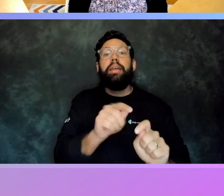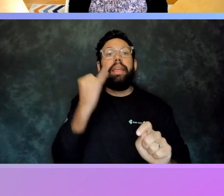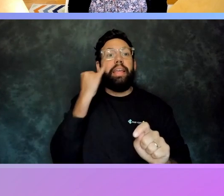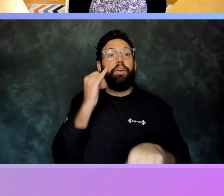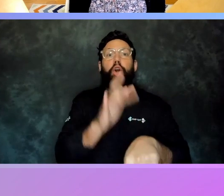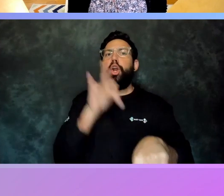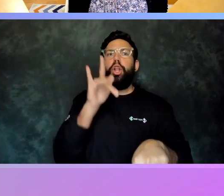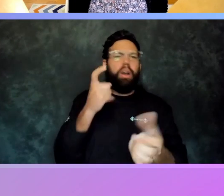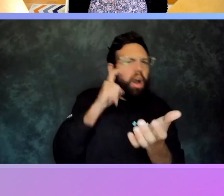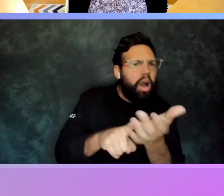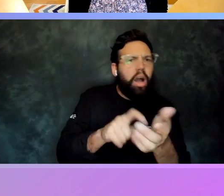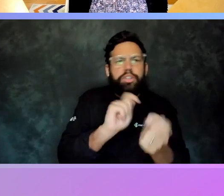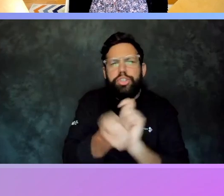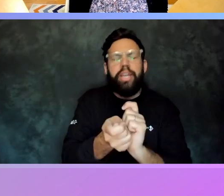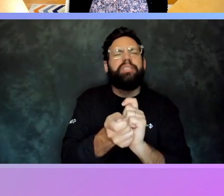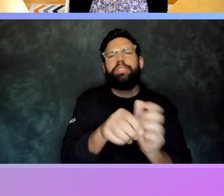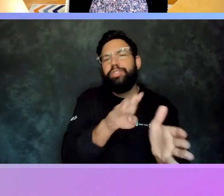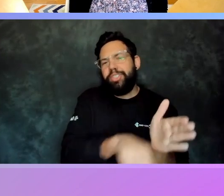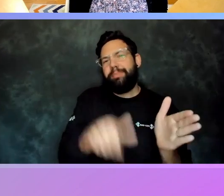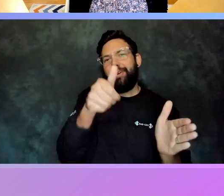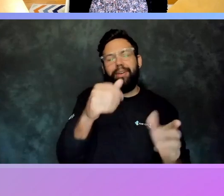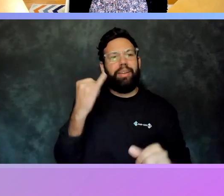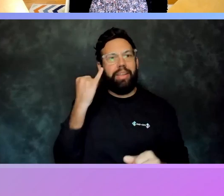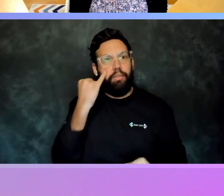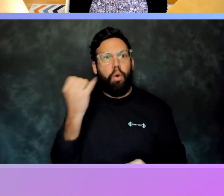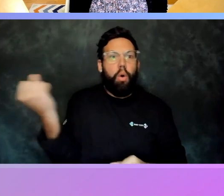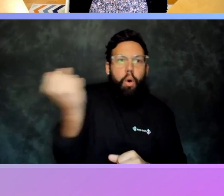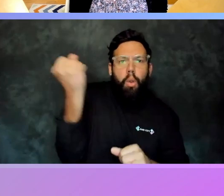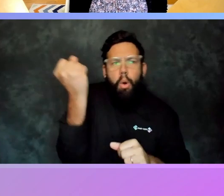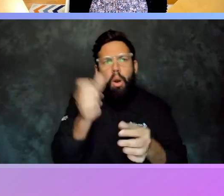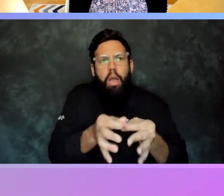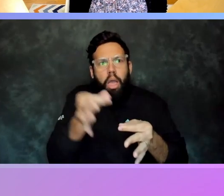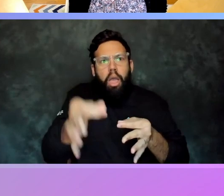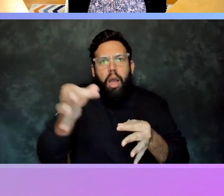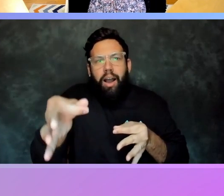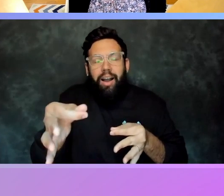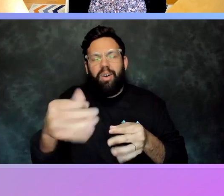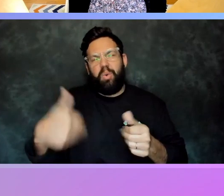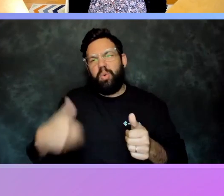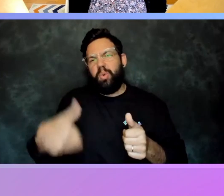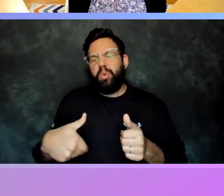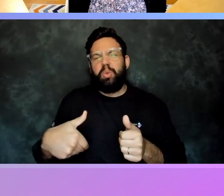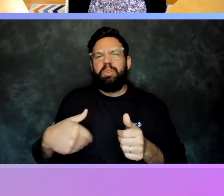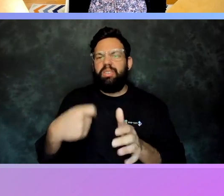failures when checked. Let that sink in for a minute, using an automated tool, almost 98% of websites failed